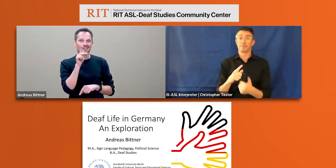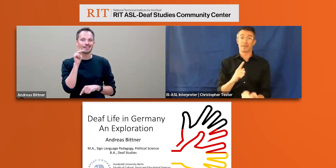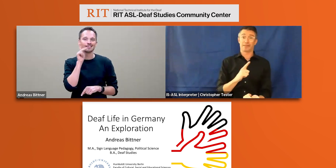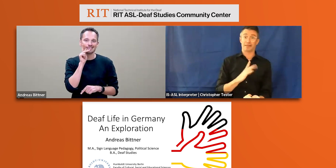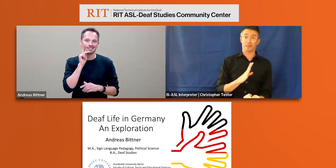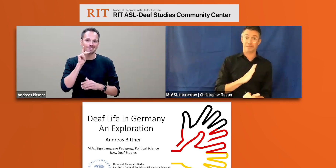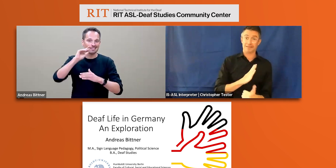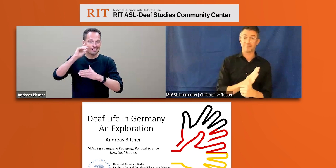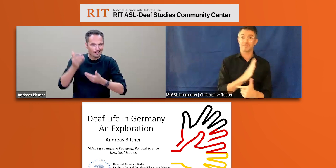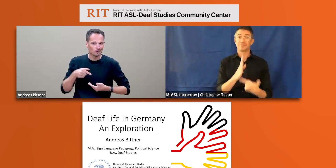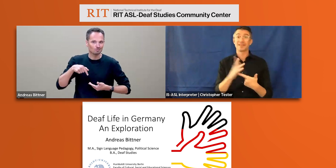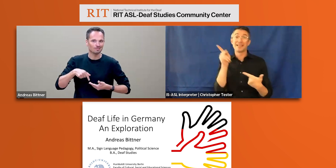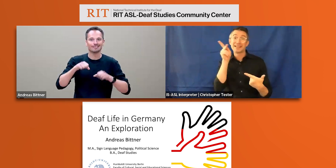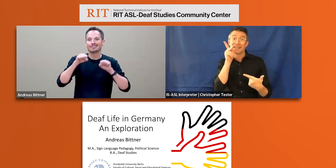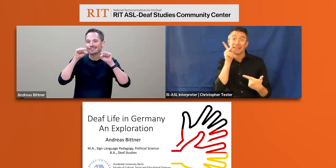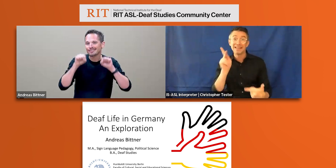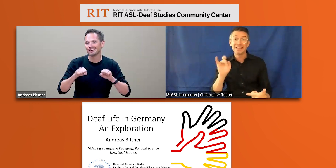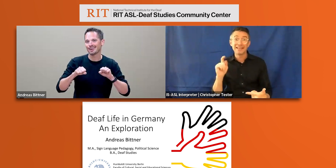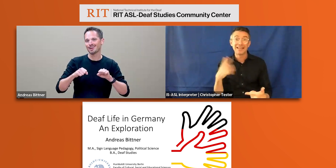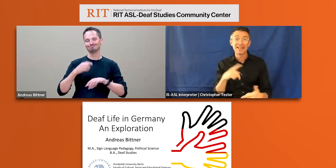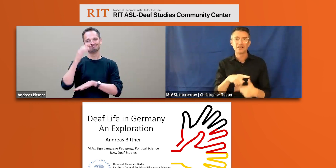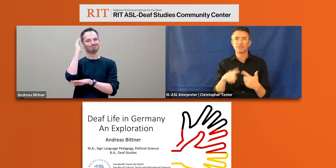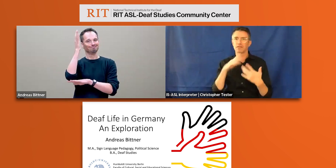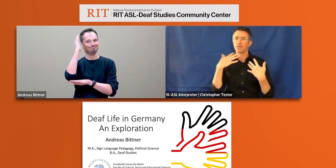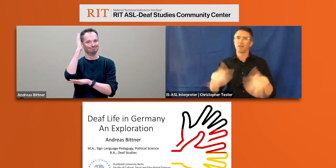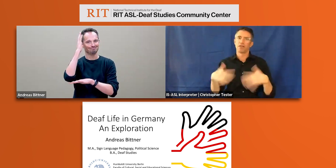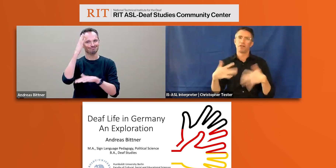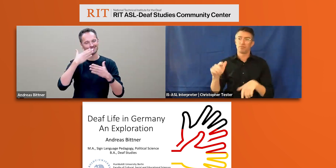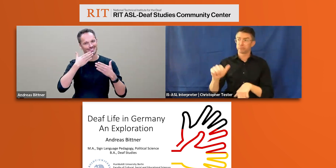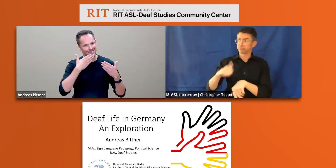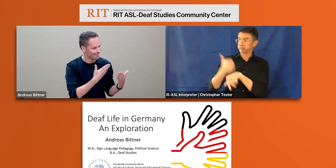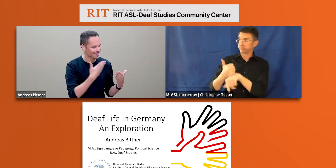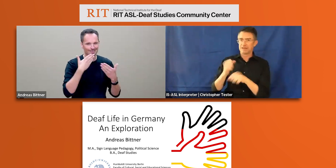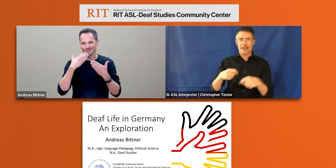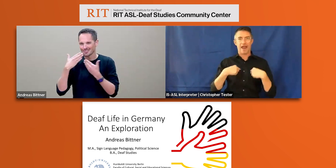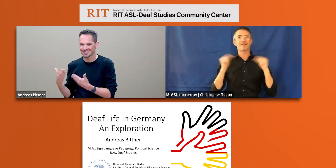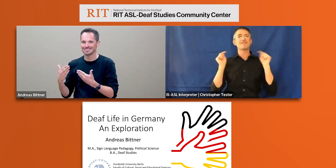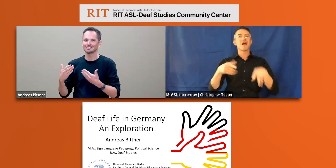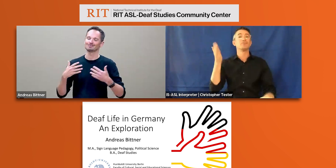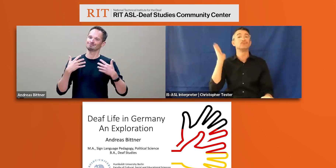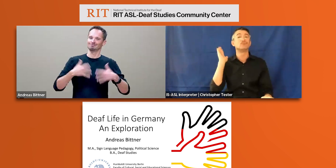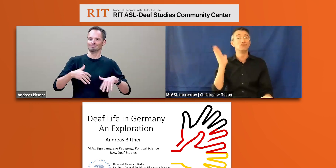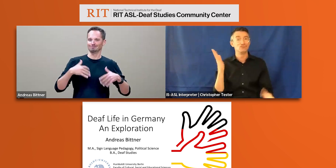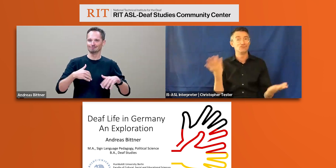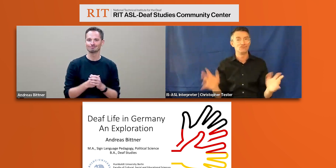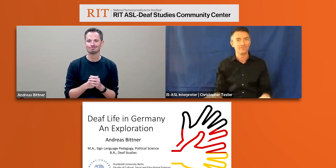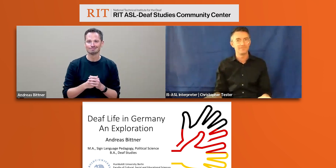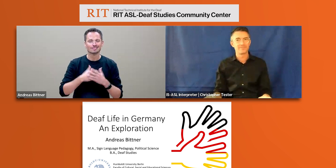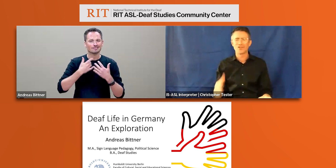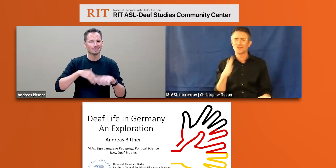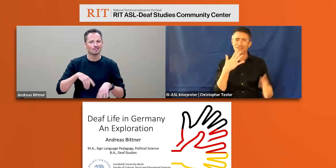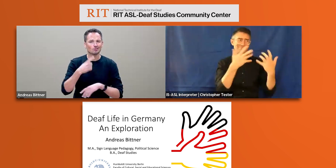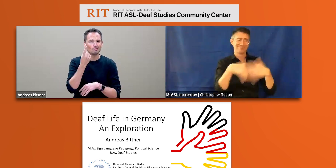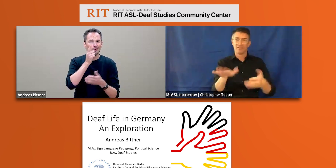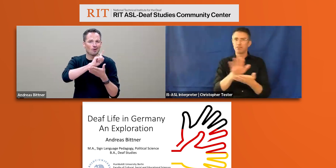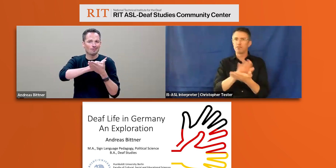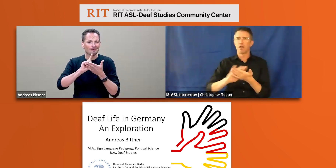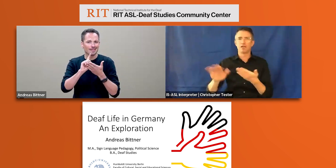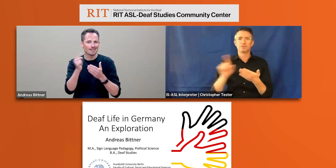Oh, and I forgot first that I wanted to thank Leisa Boling, Keith Cagle for establishing this Zoom link today